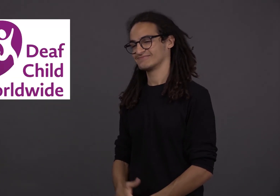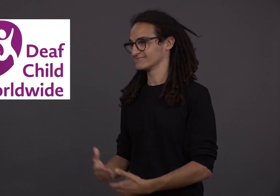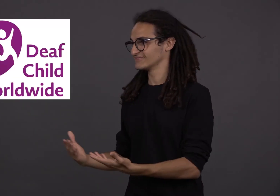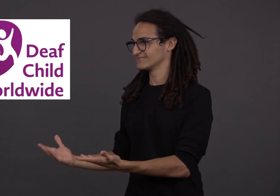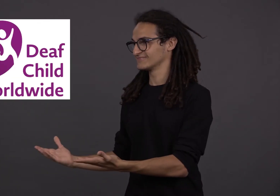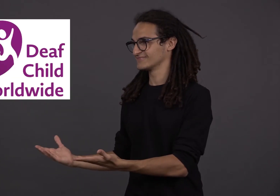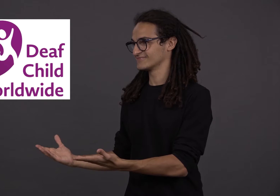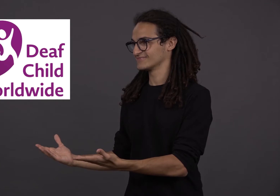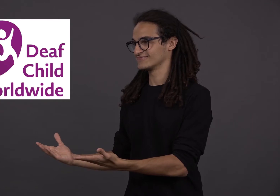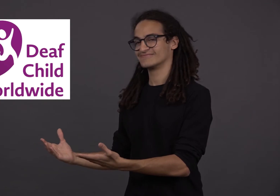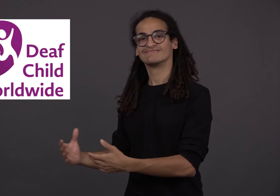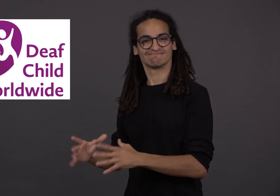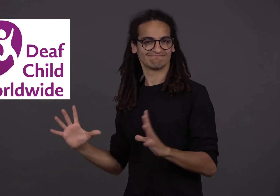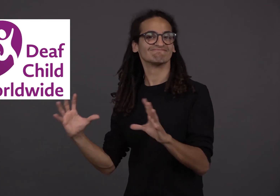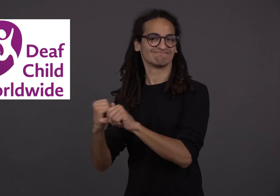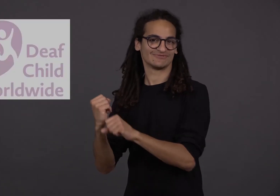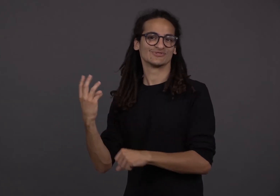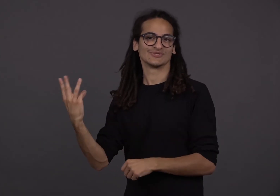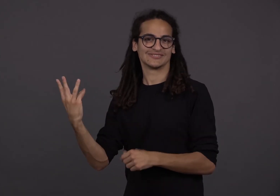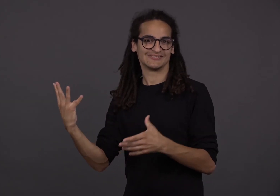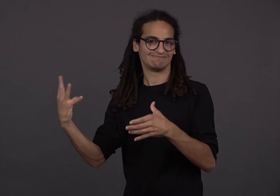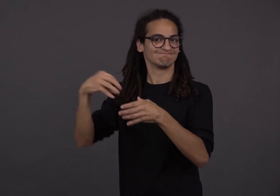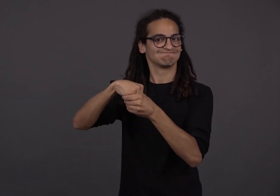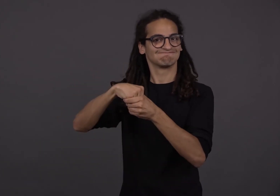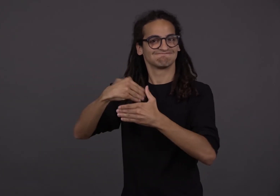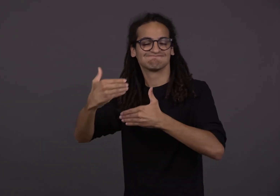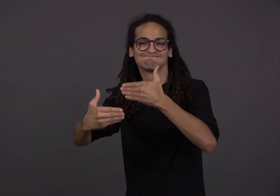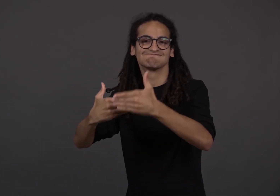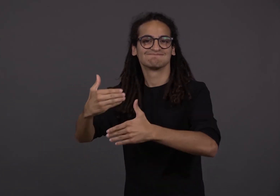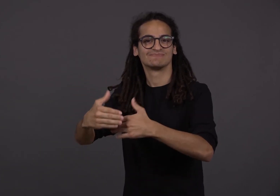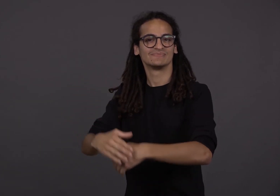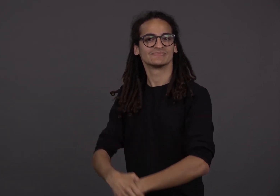and Deaf Child Worldwide.